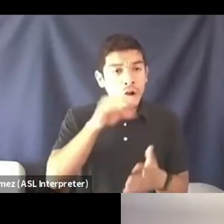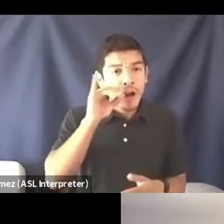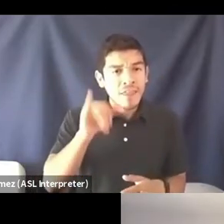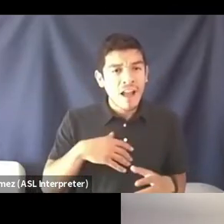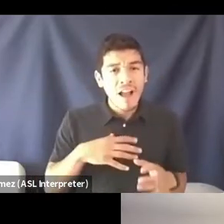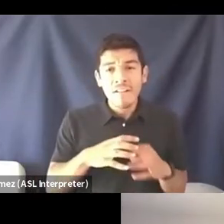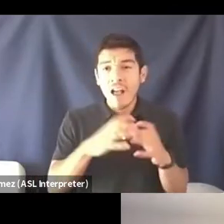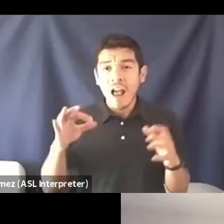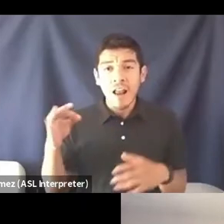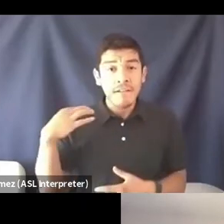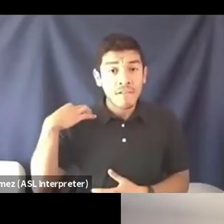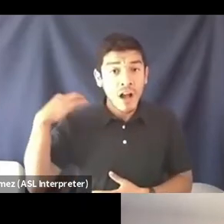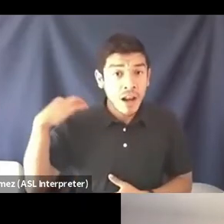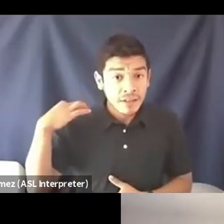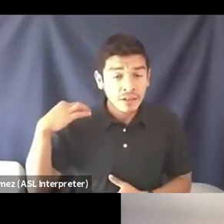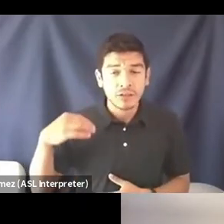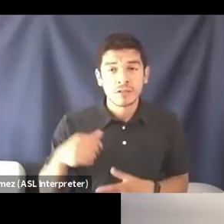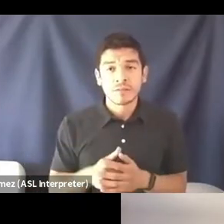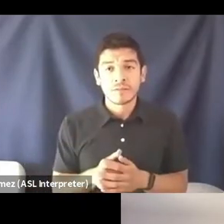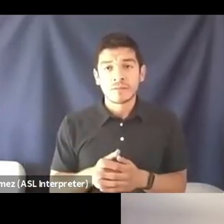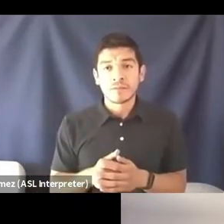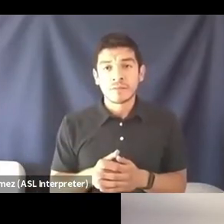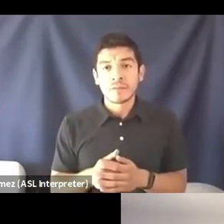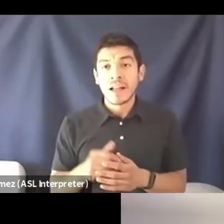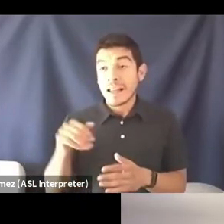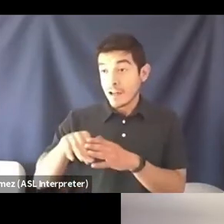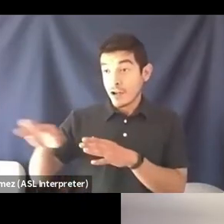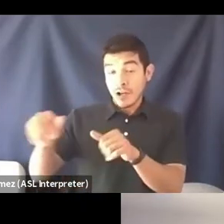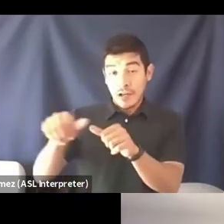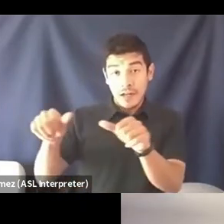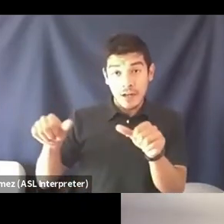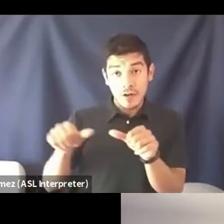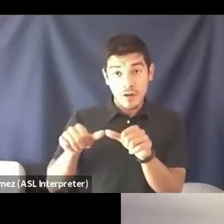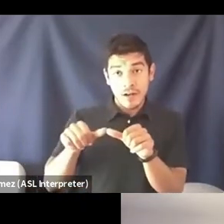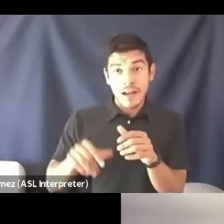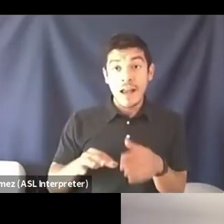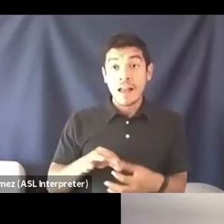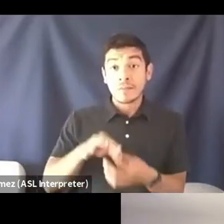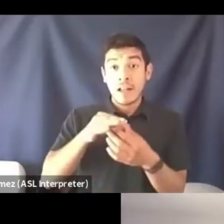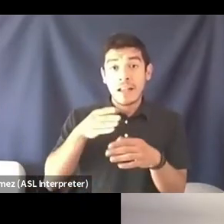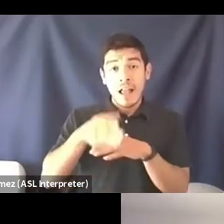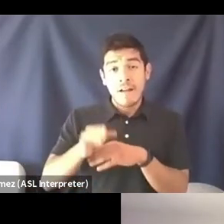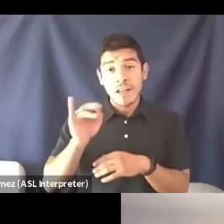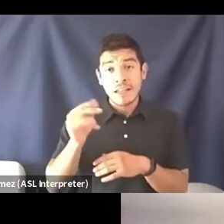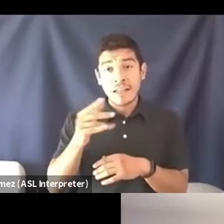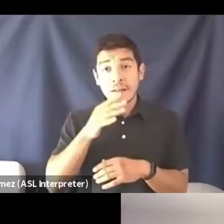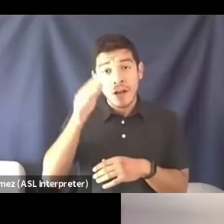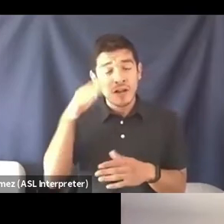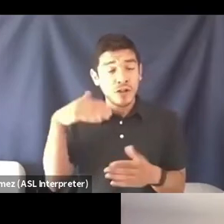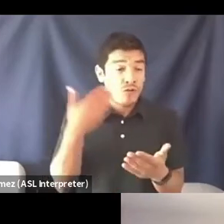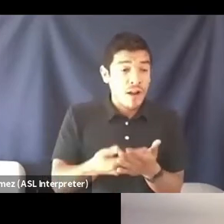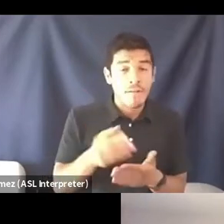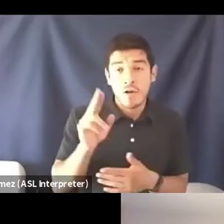at the Urbana-Champaign area. Especially after Yingying parents arrived in US. There were volunteers